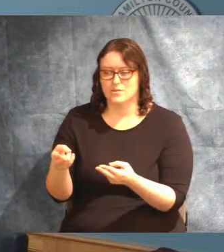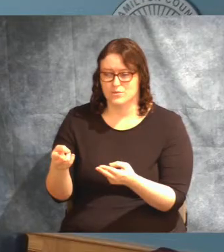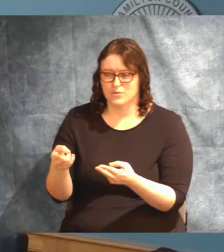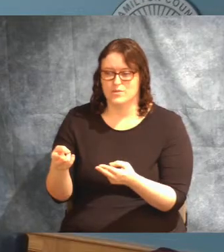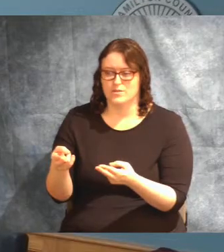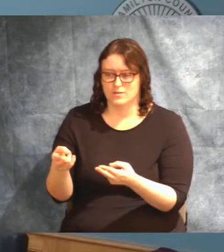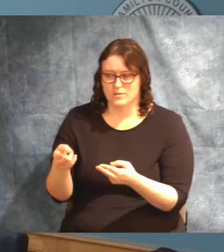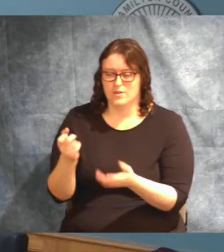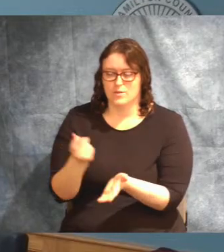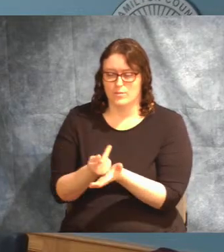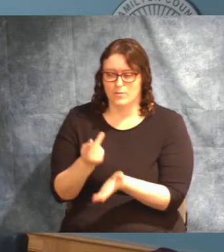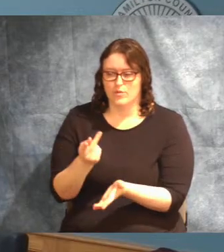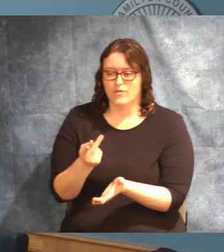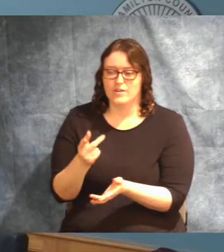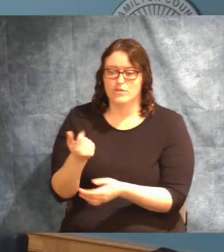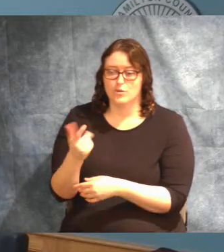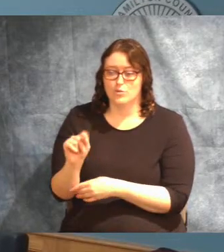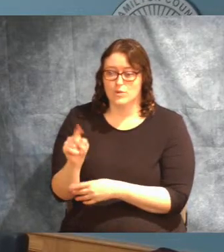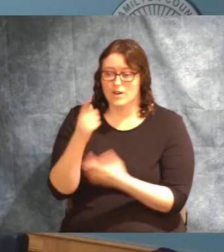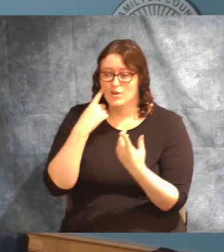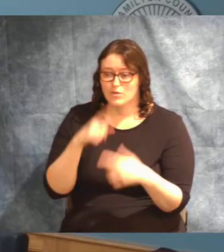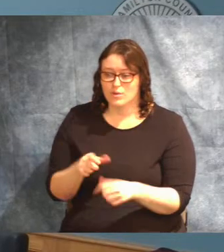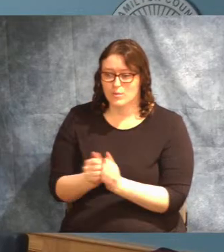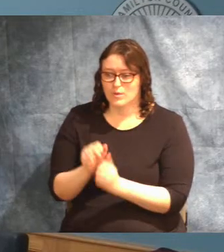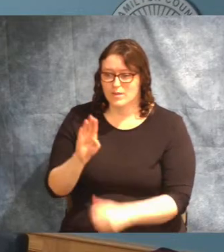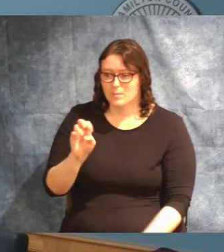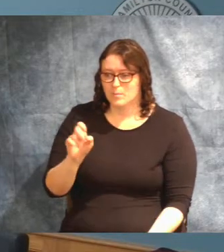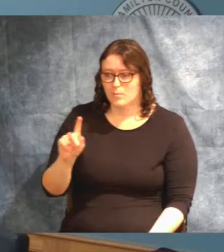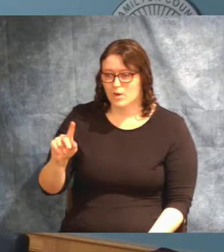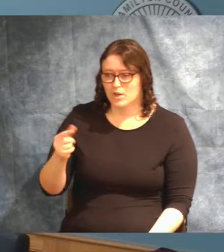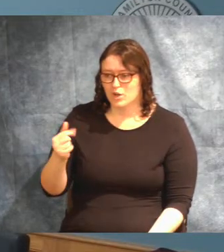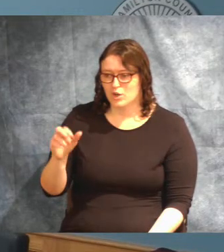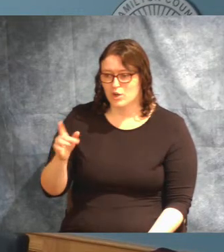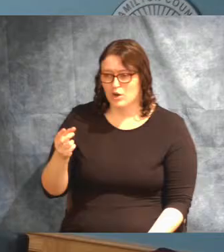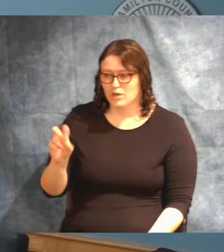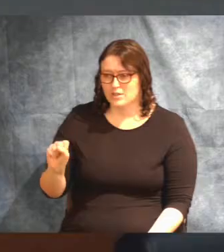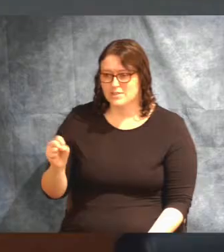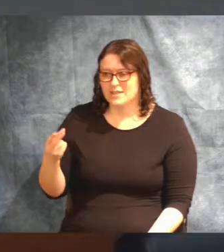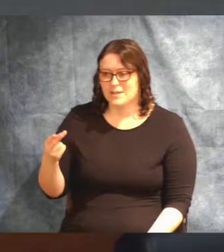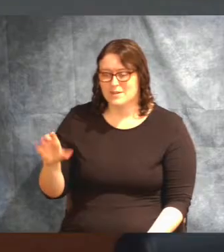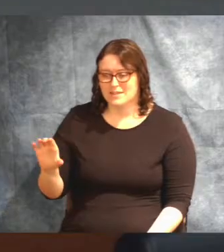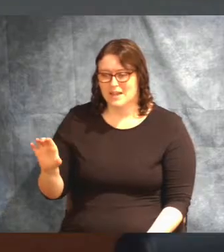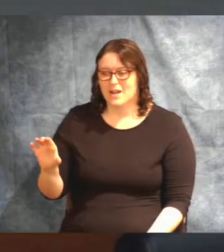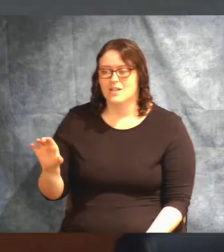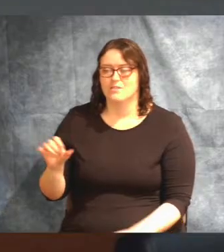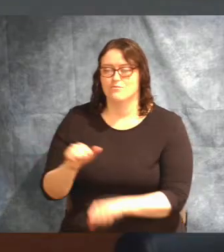approving a grant agreement with Brick Gardens and the Hamilton County solid waste management